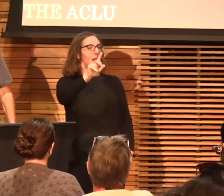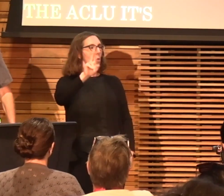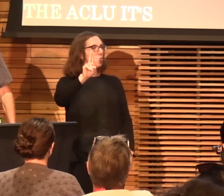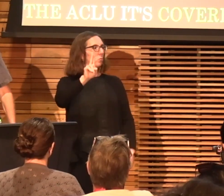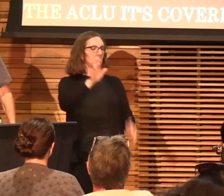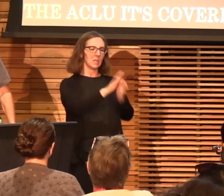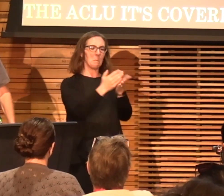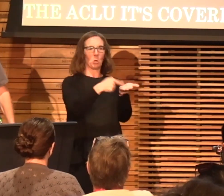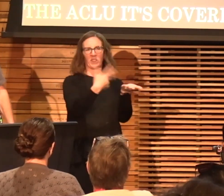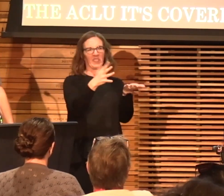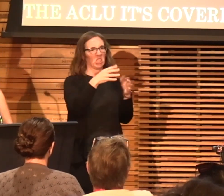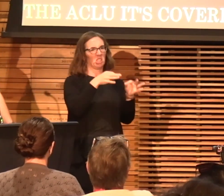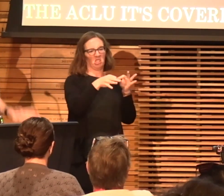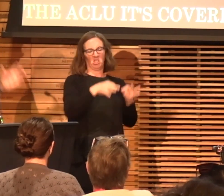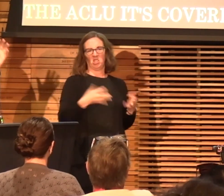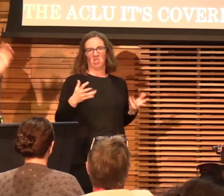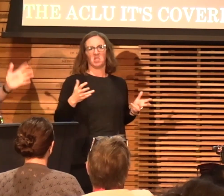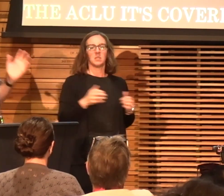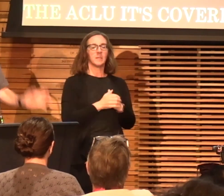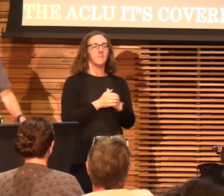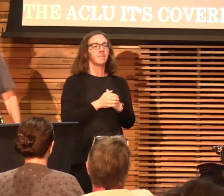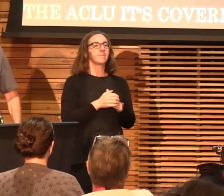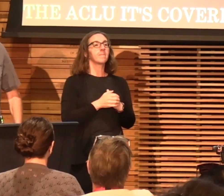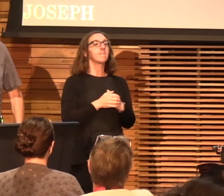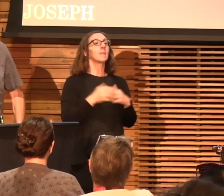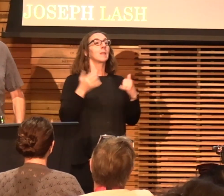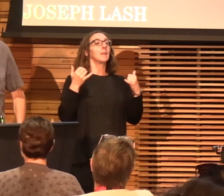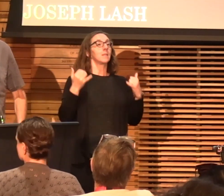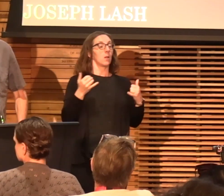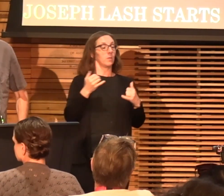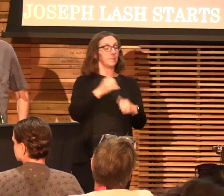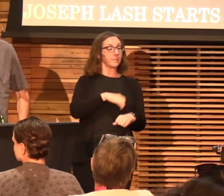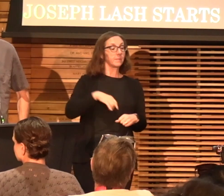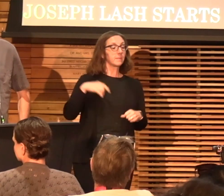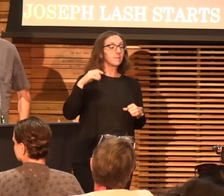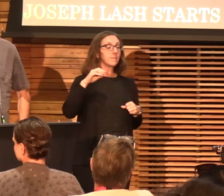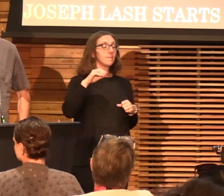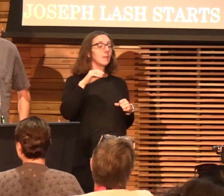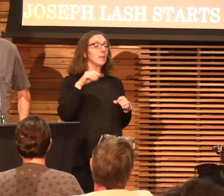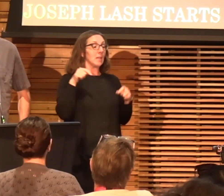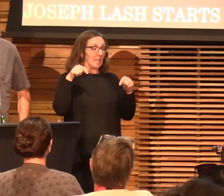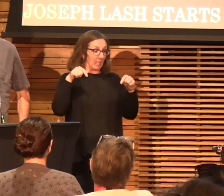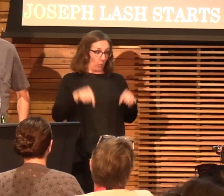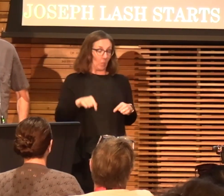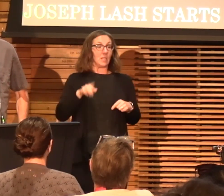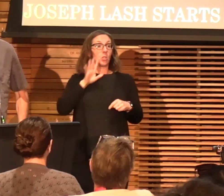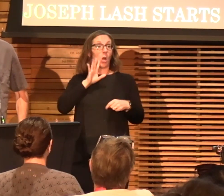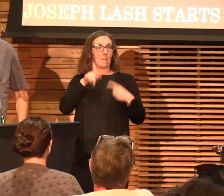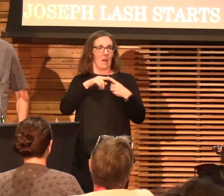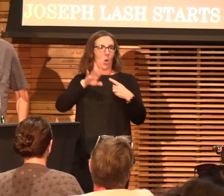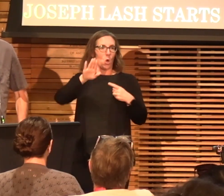Joseph Lash starts being the definitive biographer, talks about her socialist years.